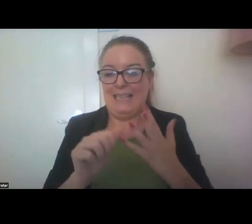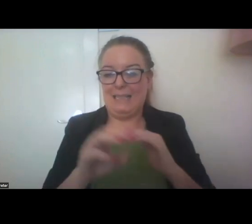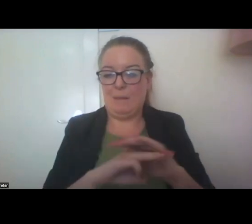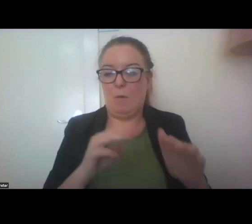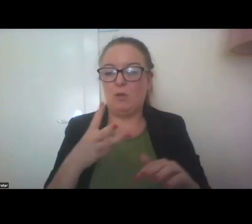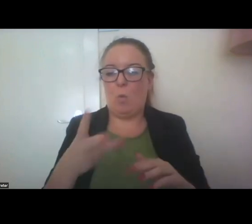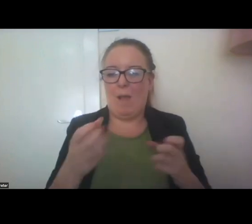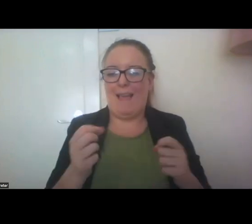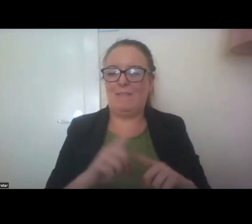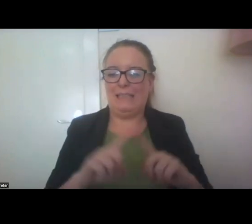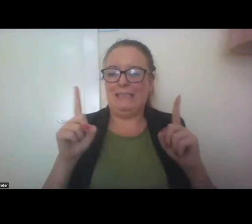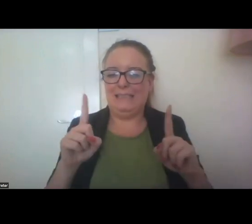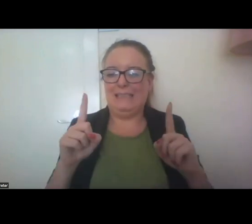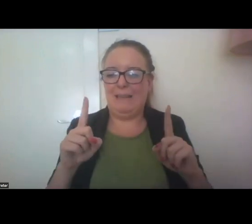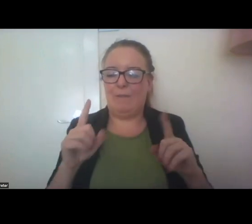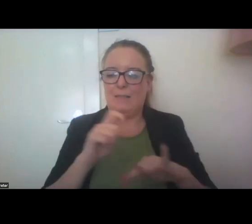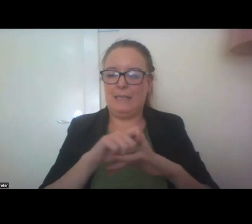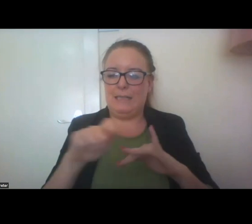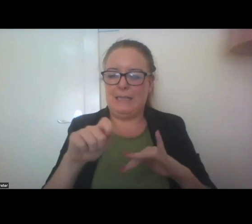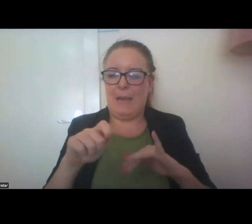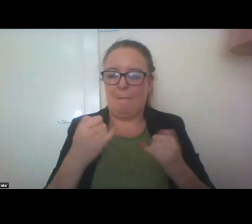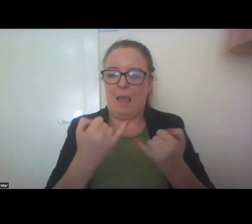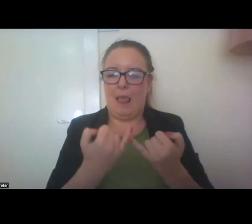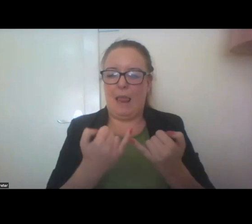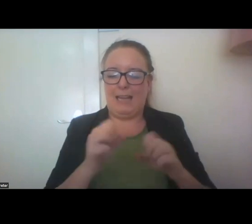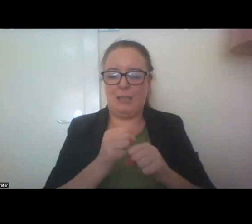which are kind of robust second screen LED displays.